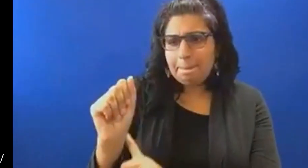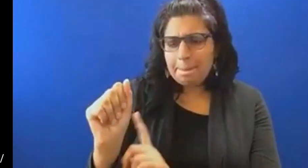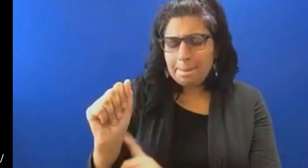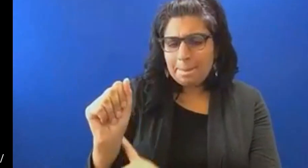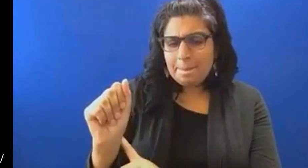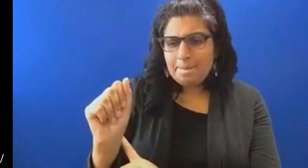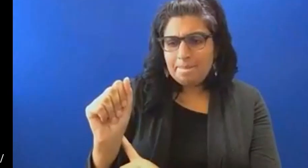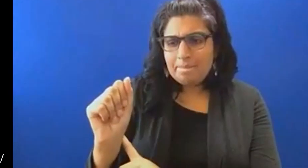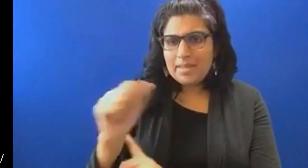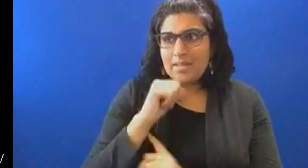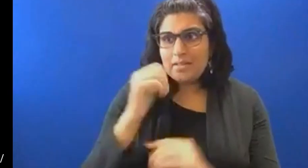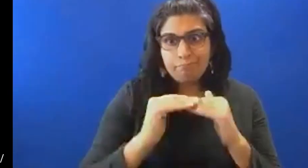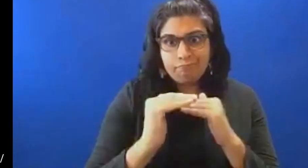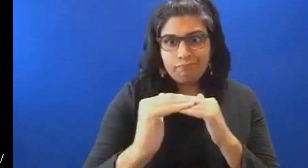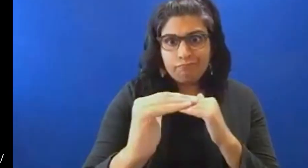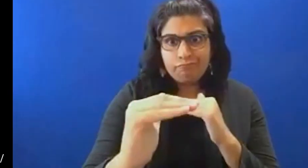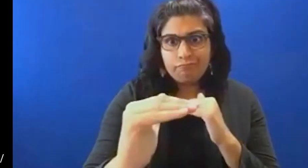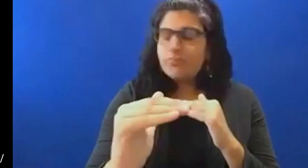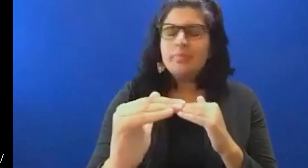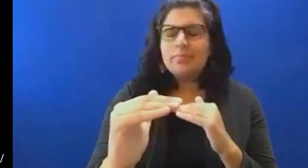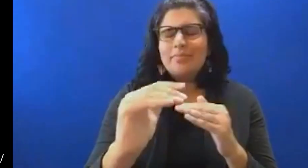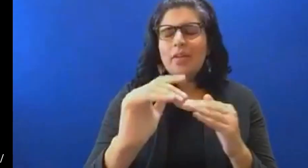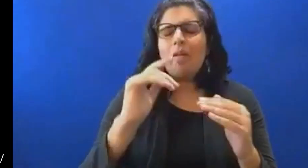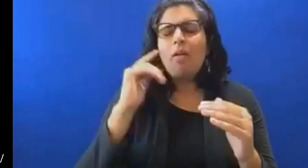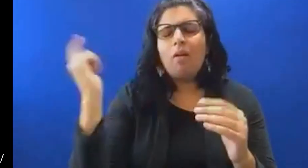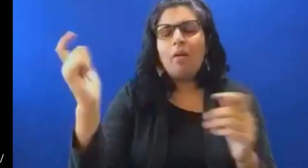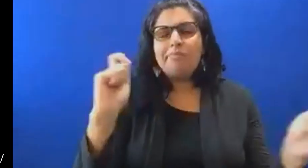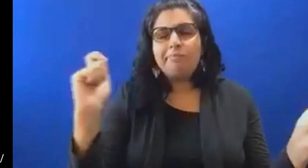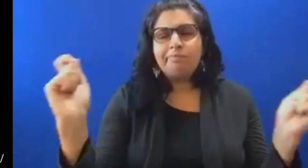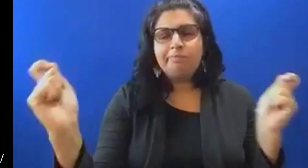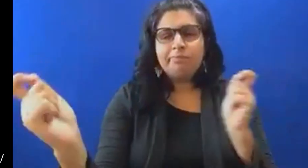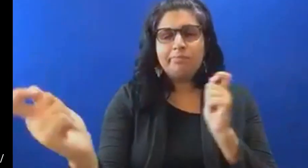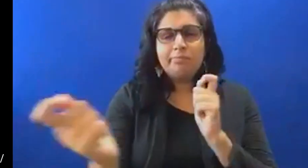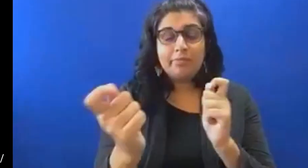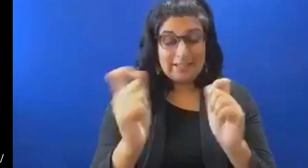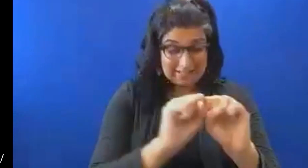It's constantly evolving because society is constantly evolving, because more people are